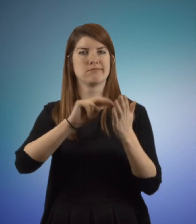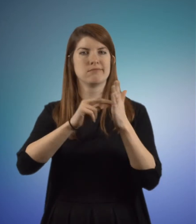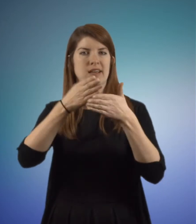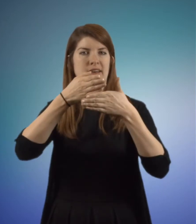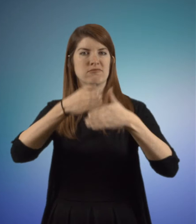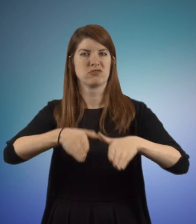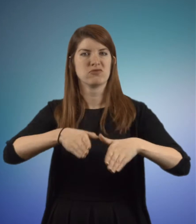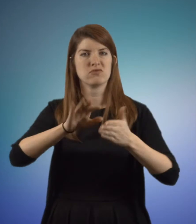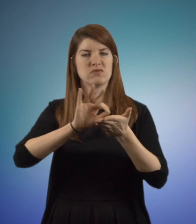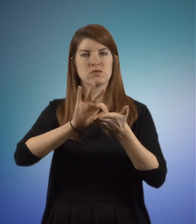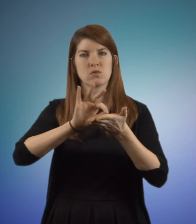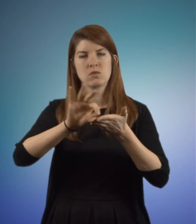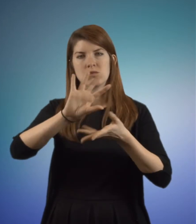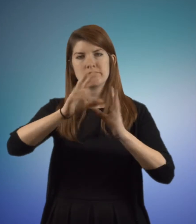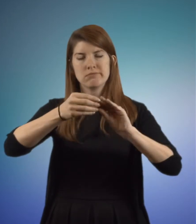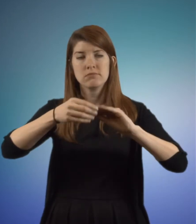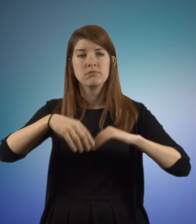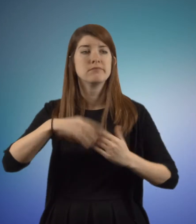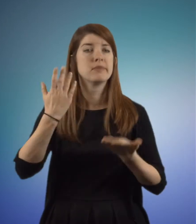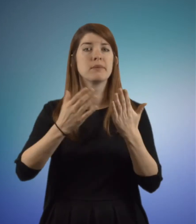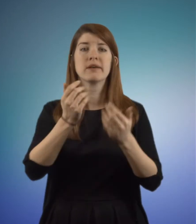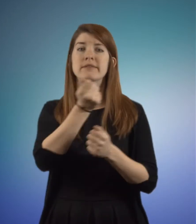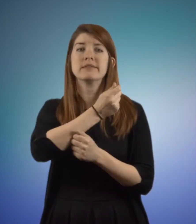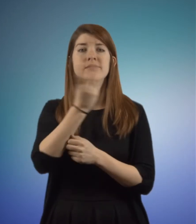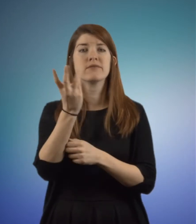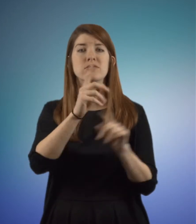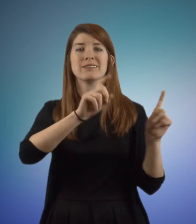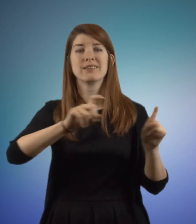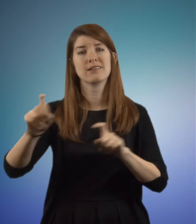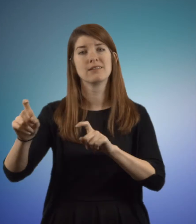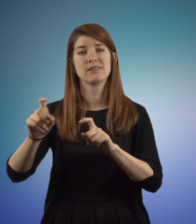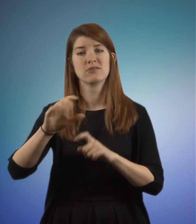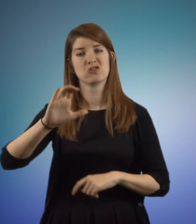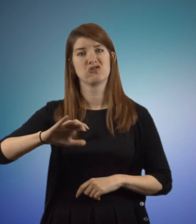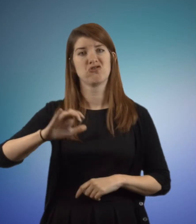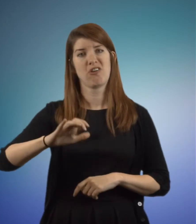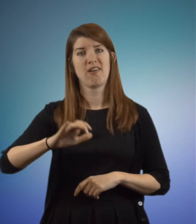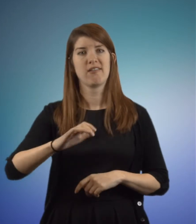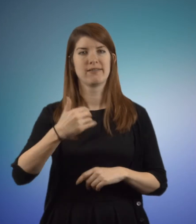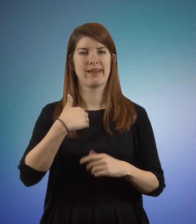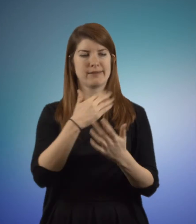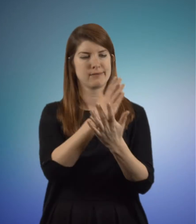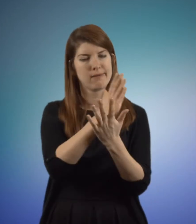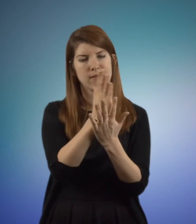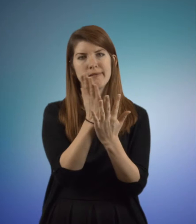So, you may have several tests that your child gives as a subset of a particular test.